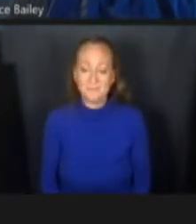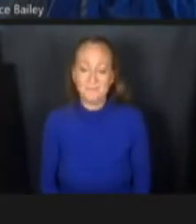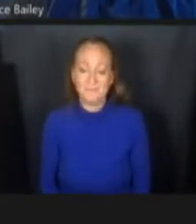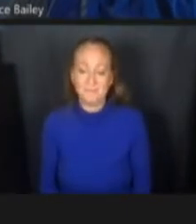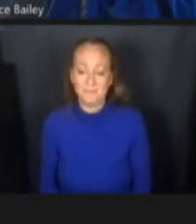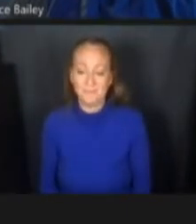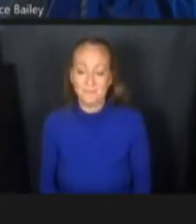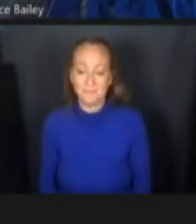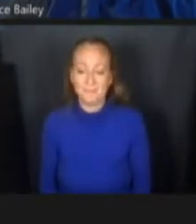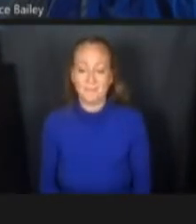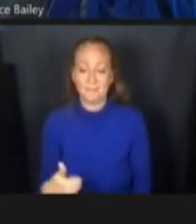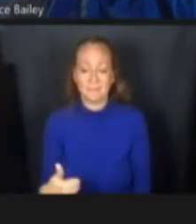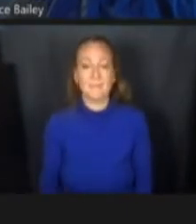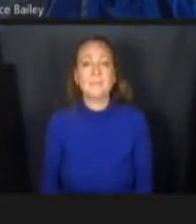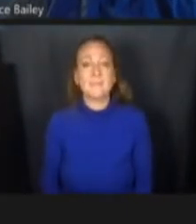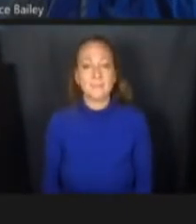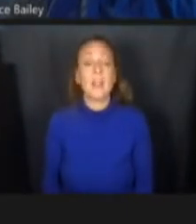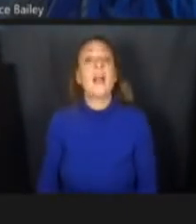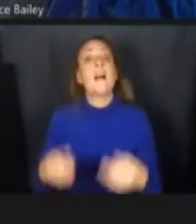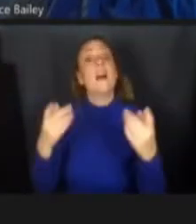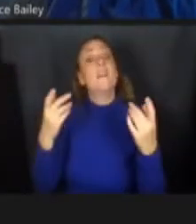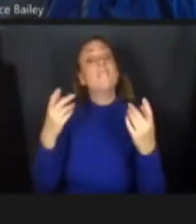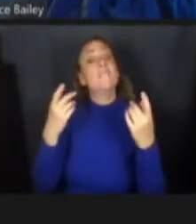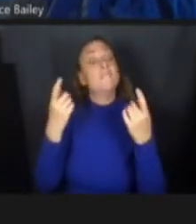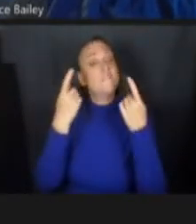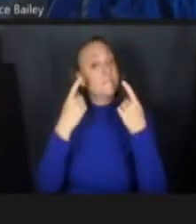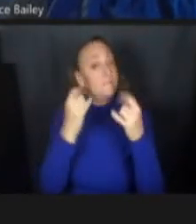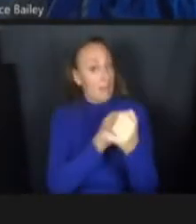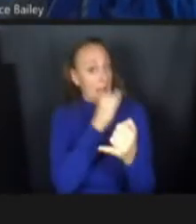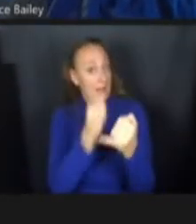Finally, I'd like to conclude on my overview